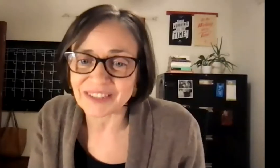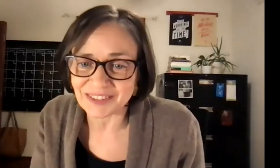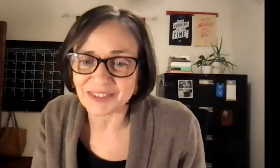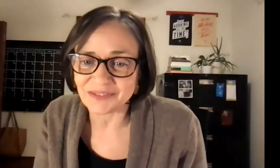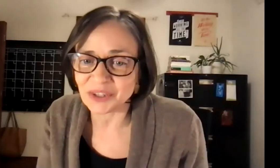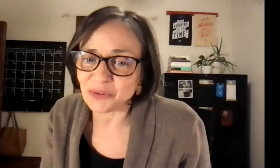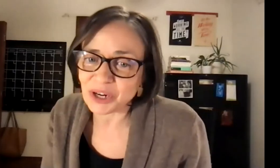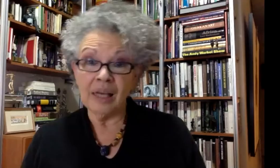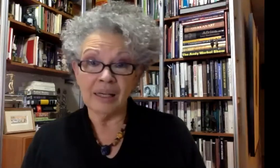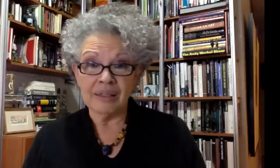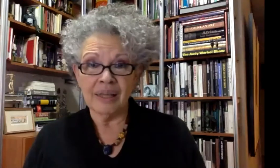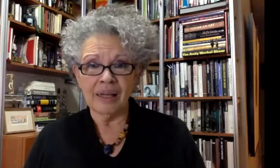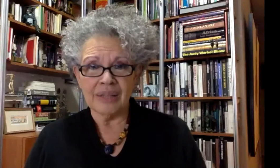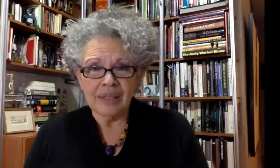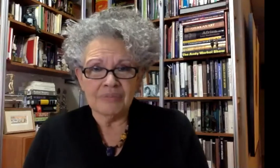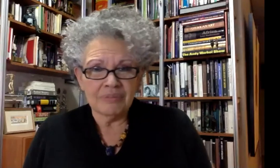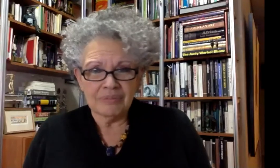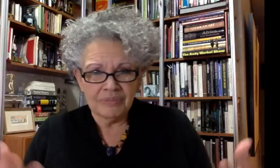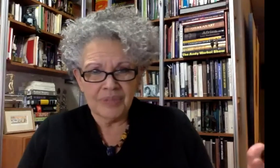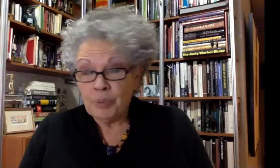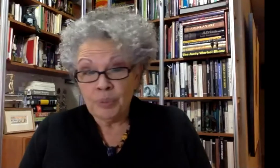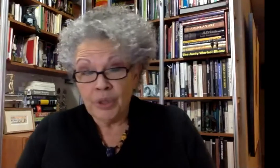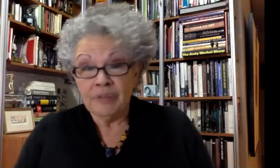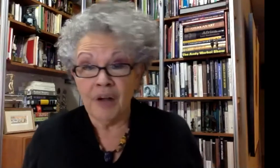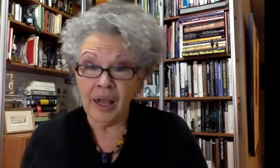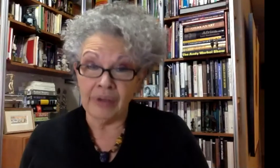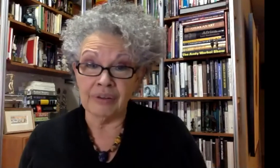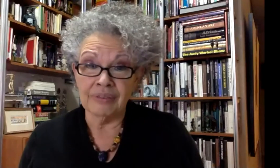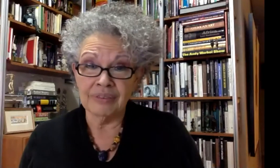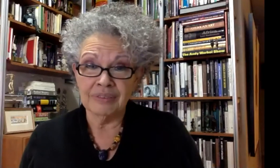his brothers and sisters are coming We've no choice but being independent If